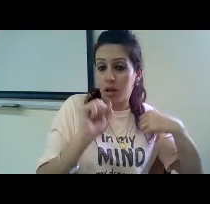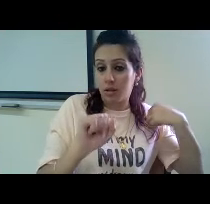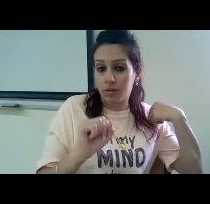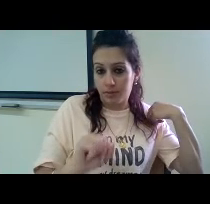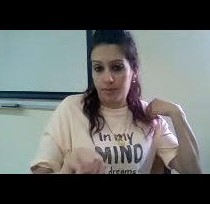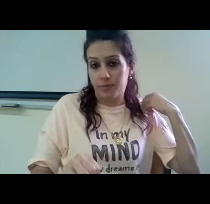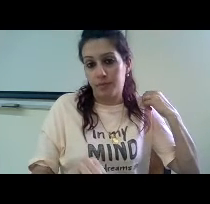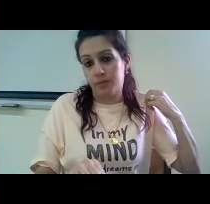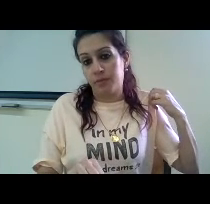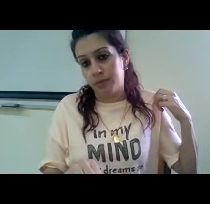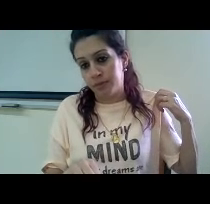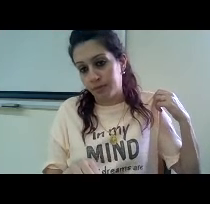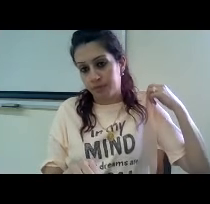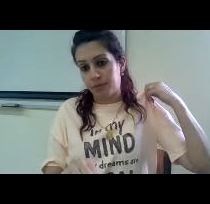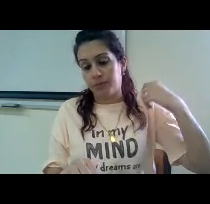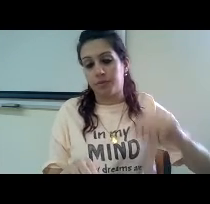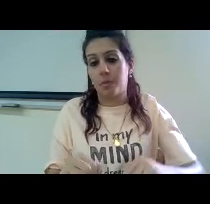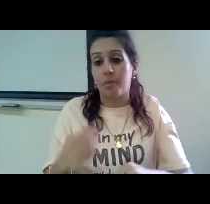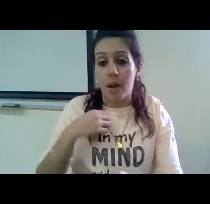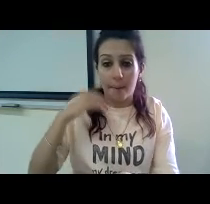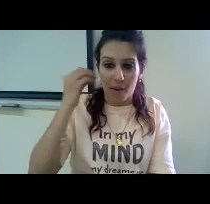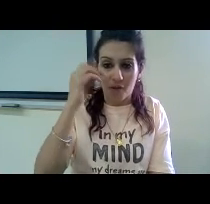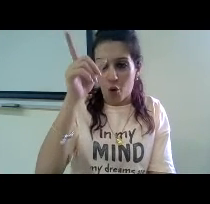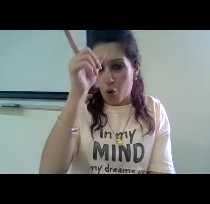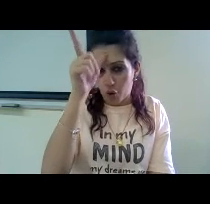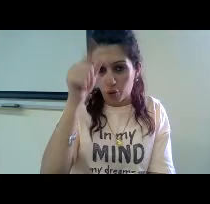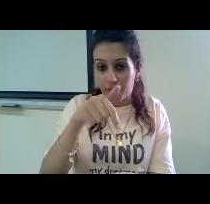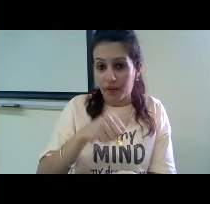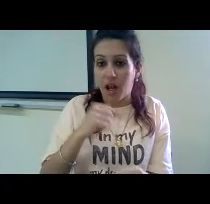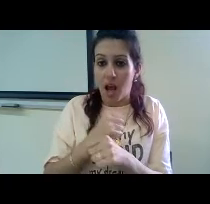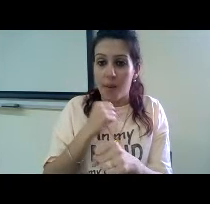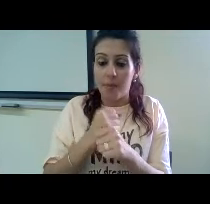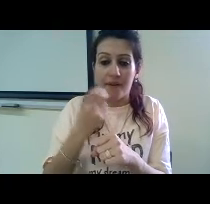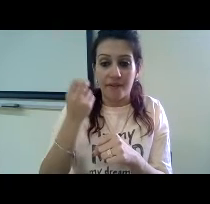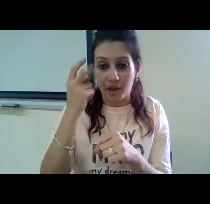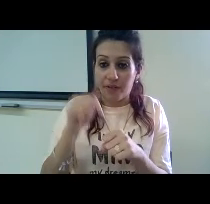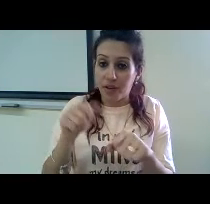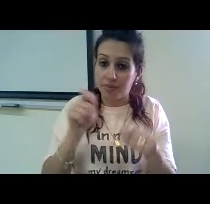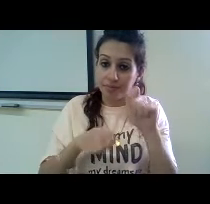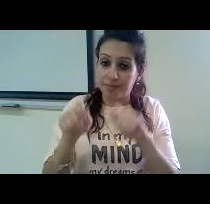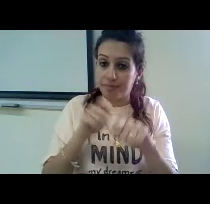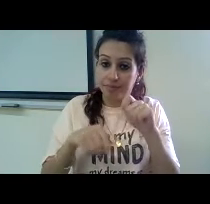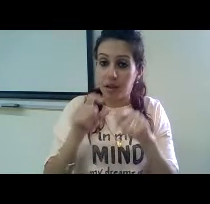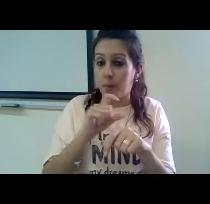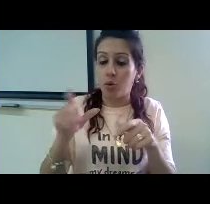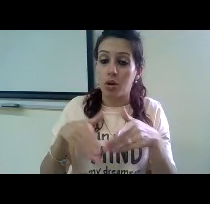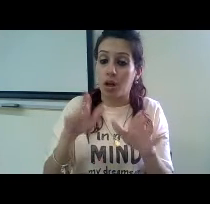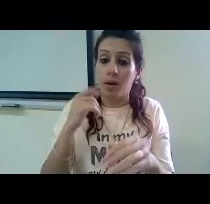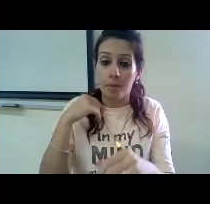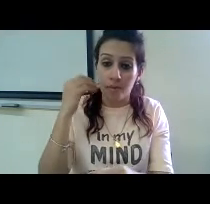And sometimes if you want, and if it's allowed with you, you can